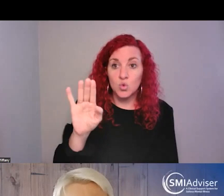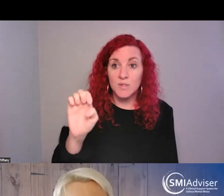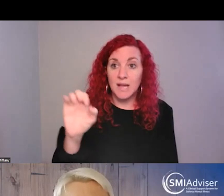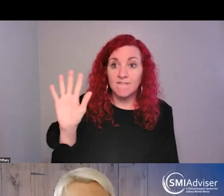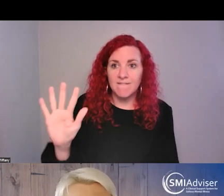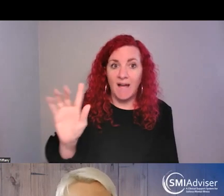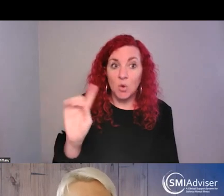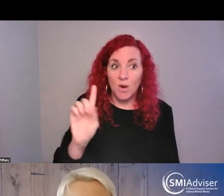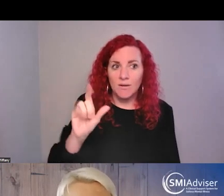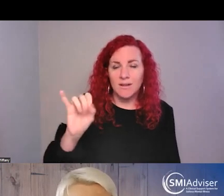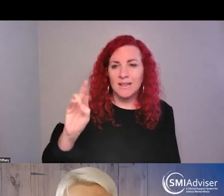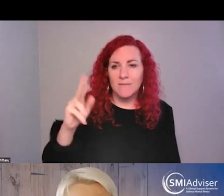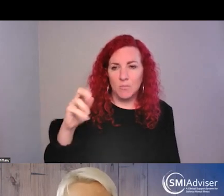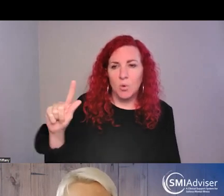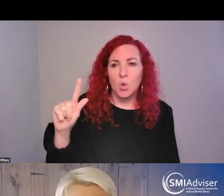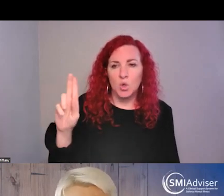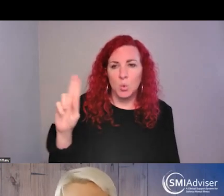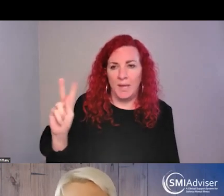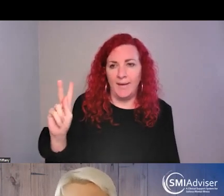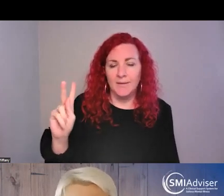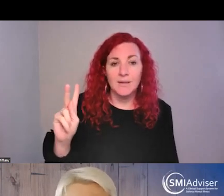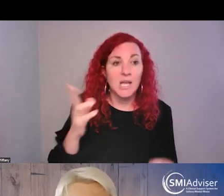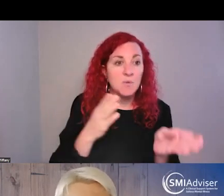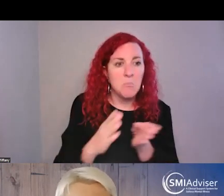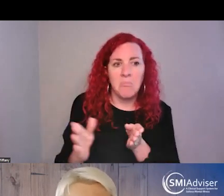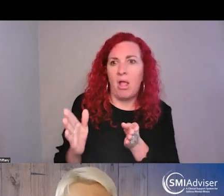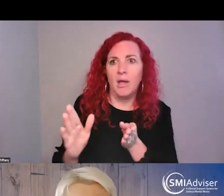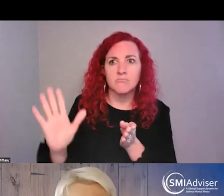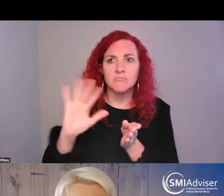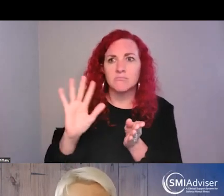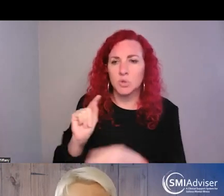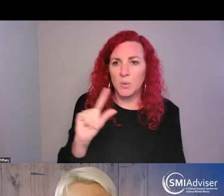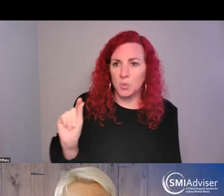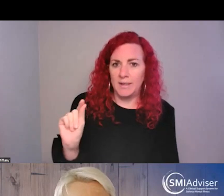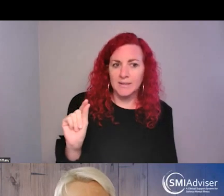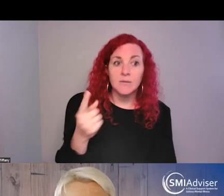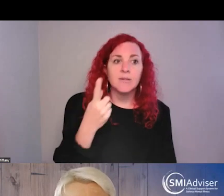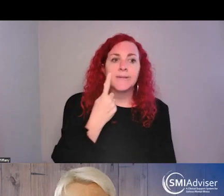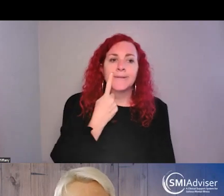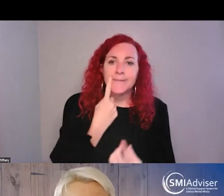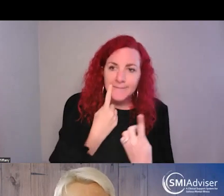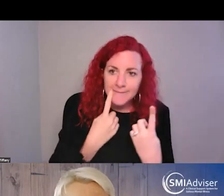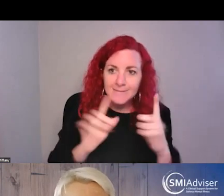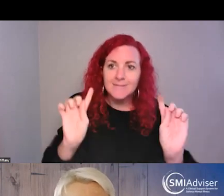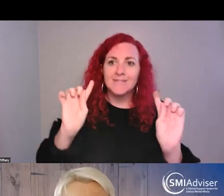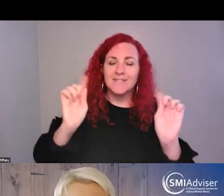THIS WAS PLANNED BACK IN 2020 AND FINALLY HAPPENING AS PART OF THE EVENT.